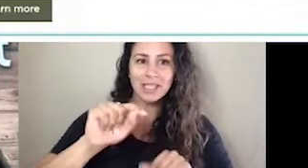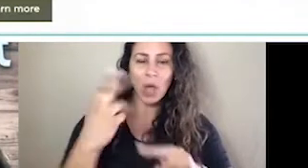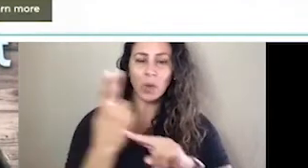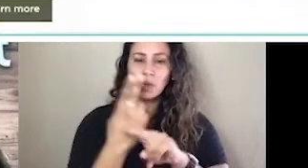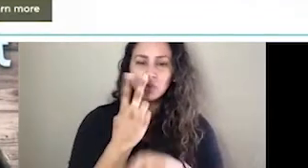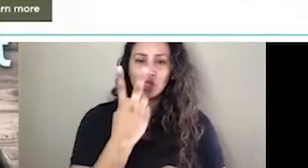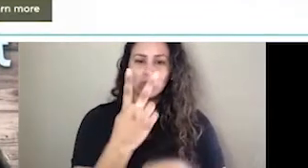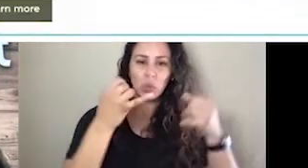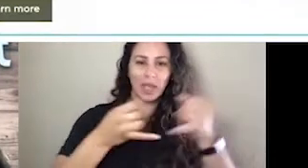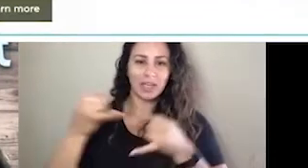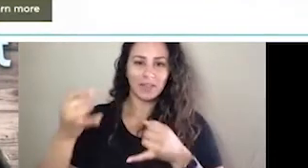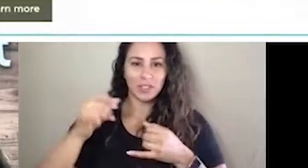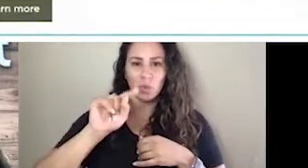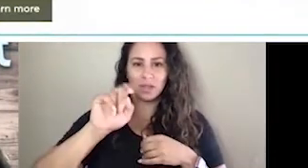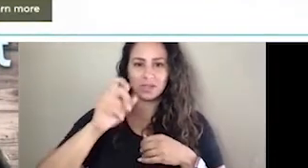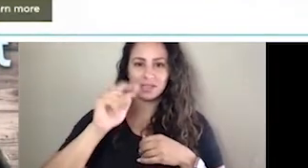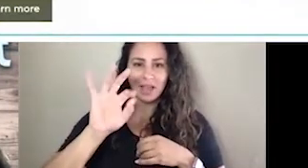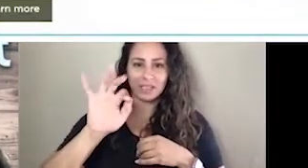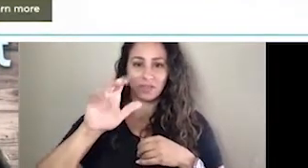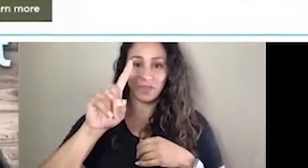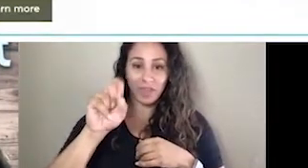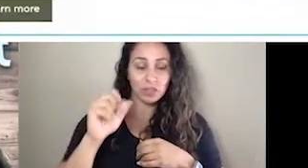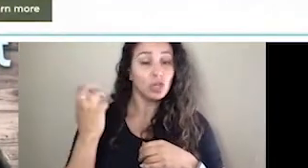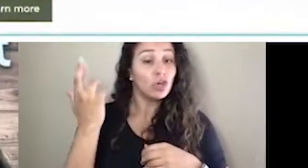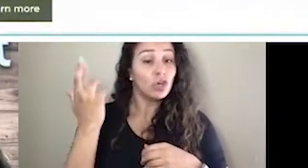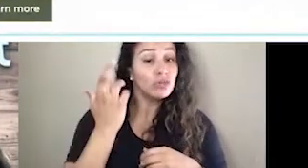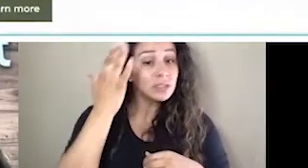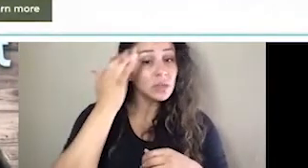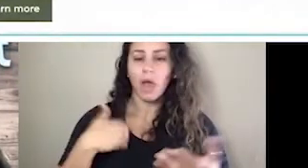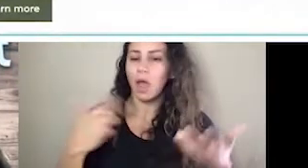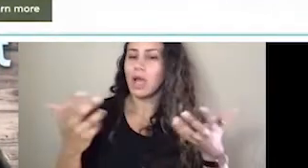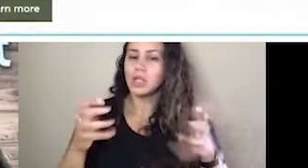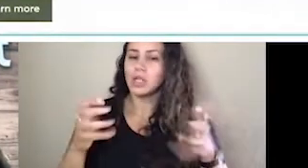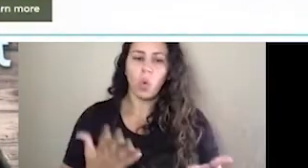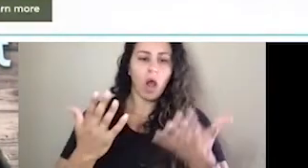BUILD THIS OUT AS TWO INDIVIDUAL TEXT FIELD AND THE